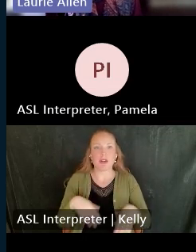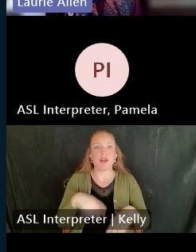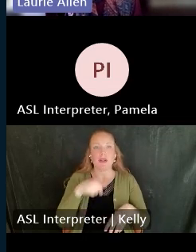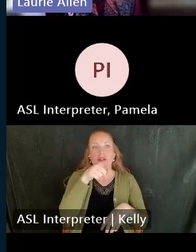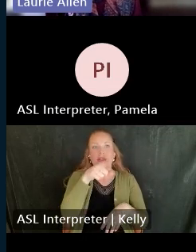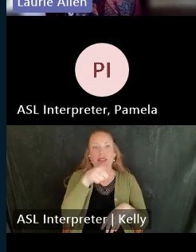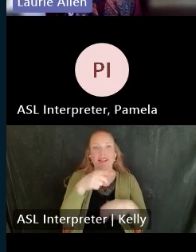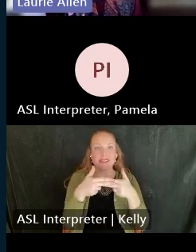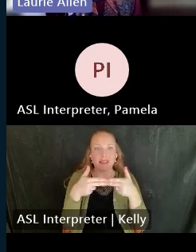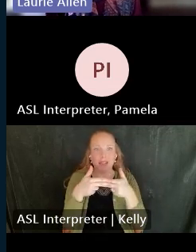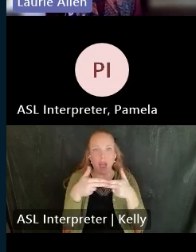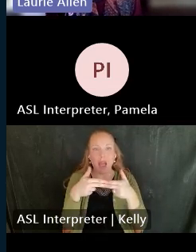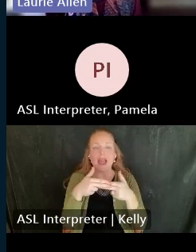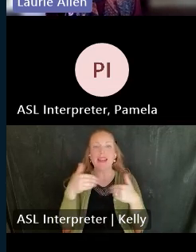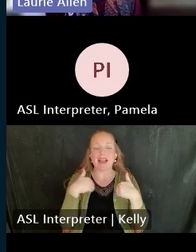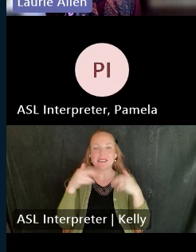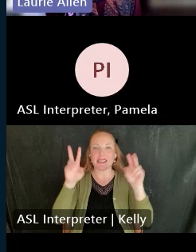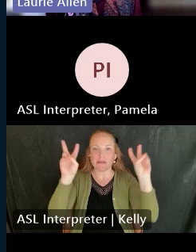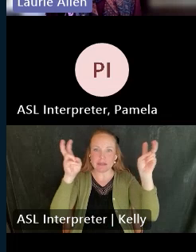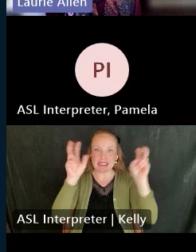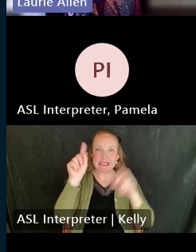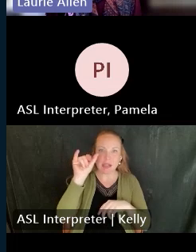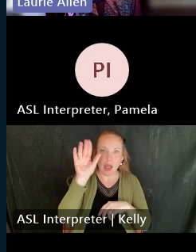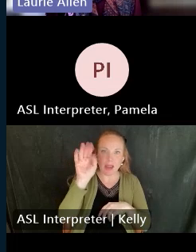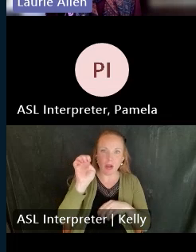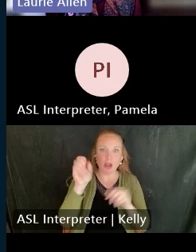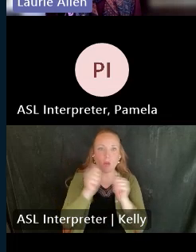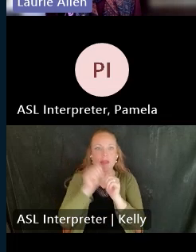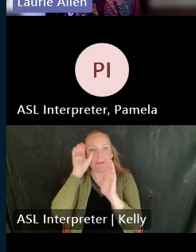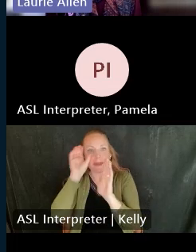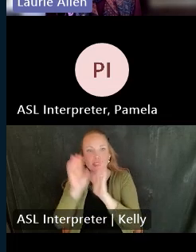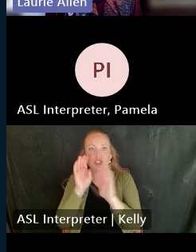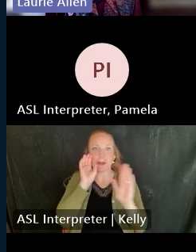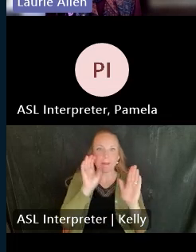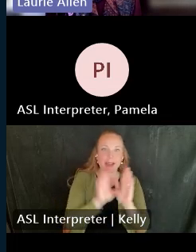It's got a title, two images and two content blocks.